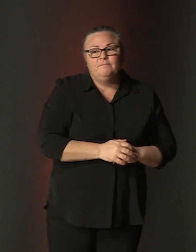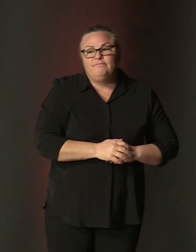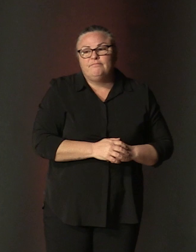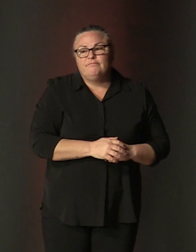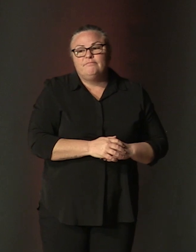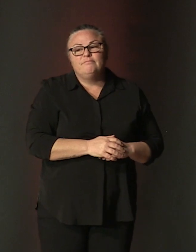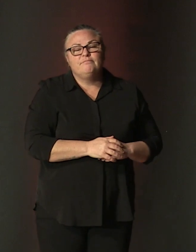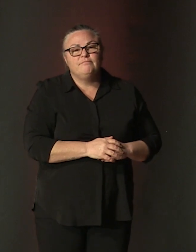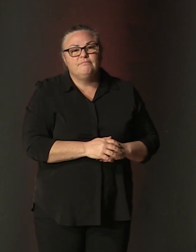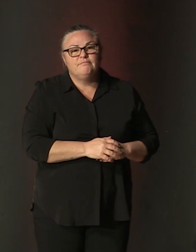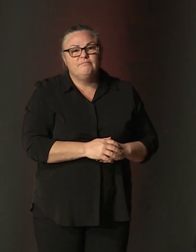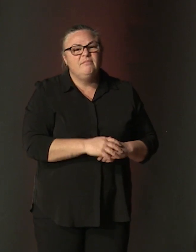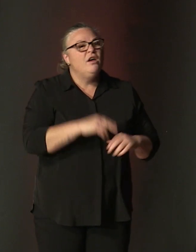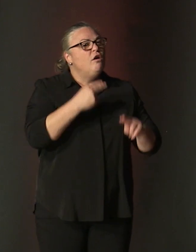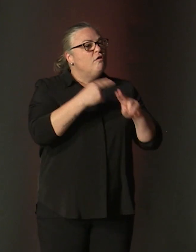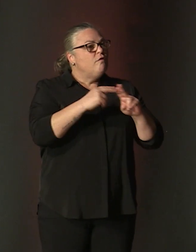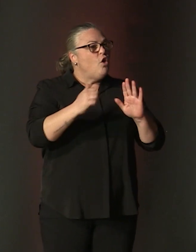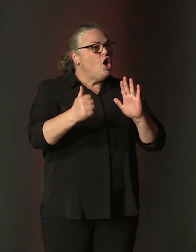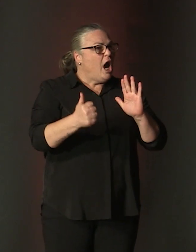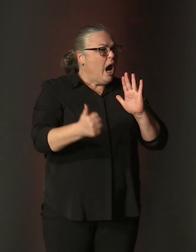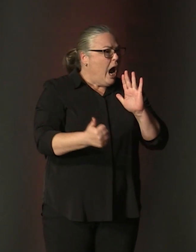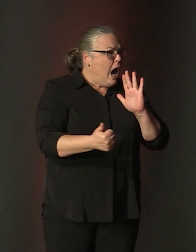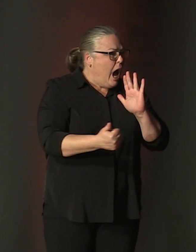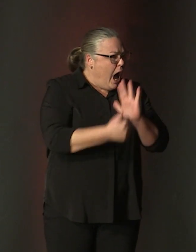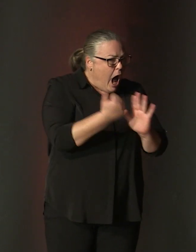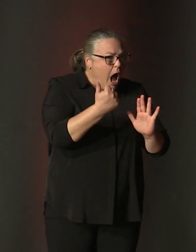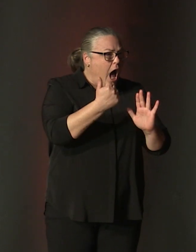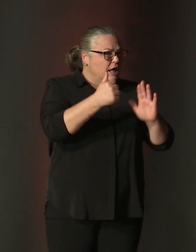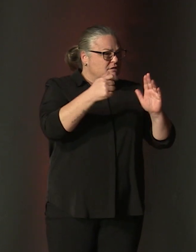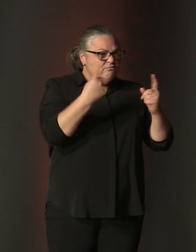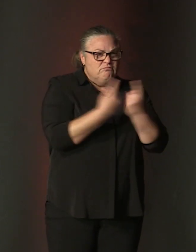My research team conducted a series of experiments with superworms